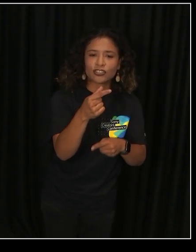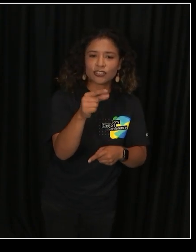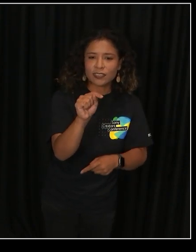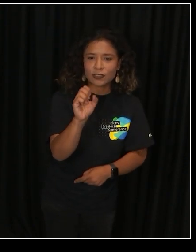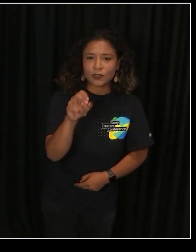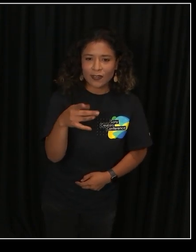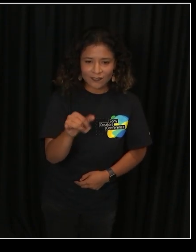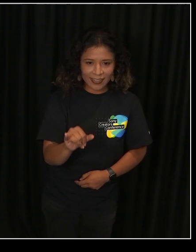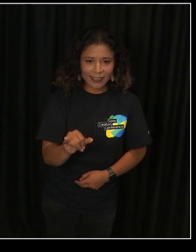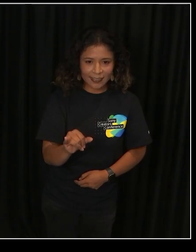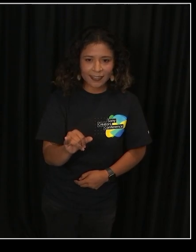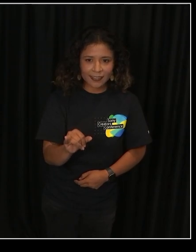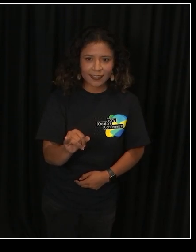And that's it.